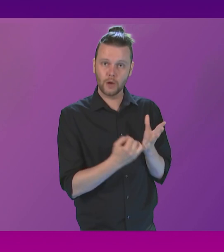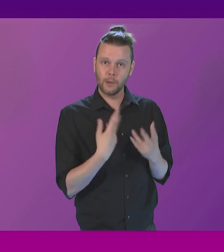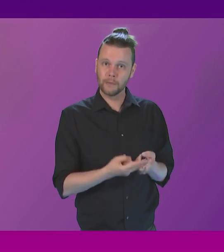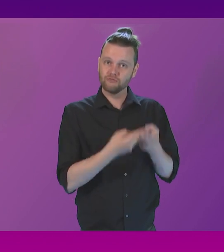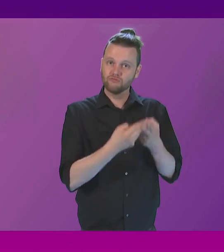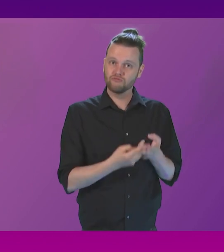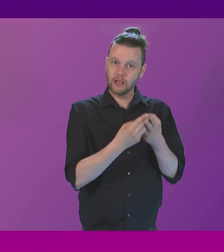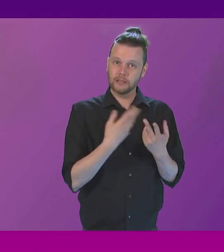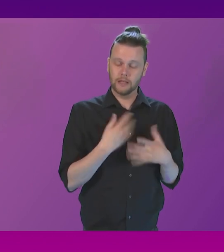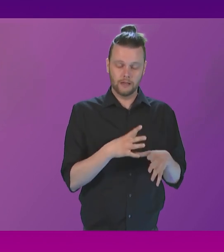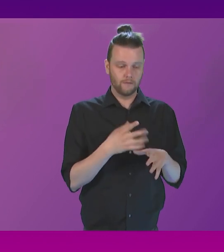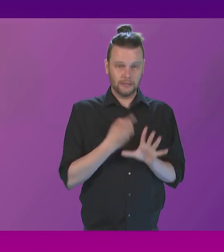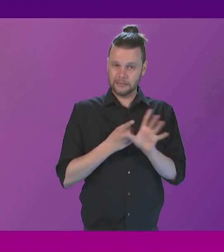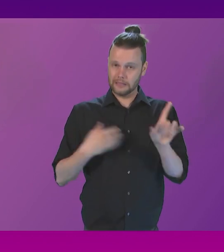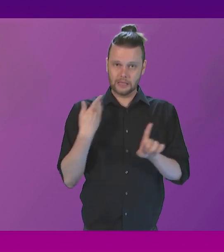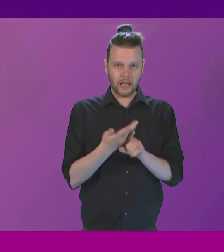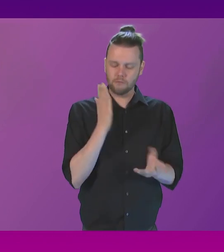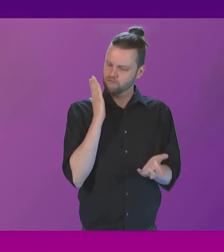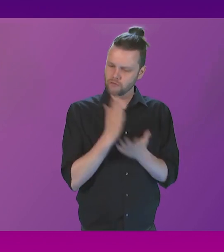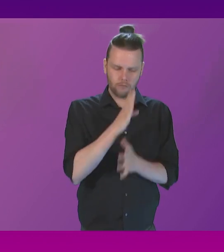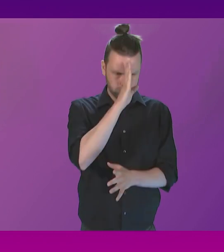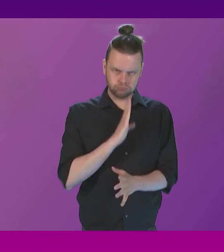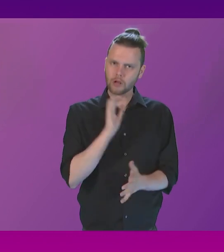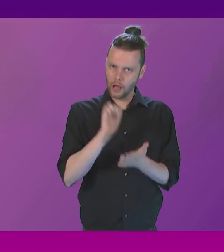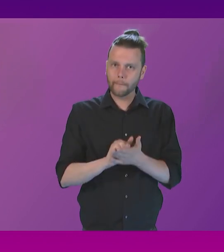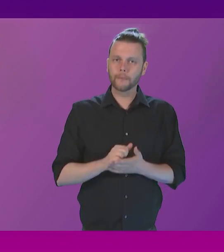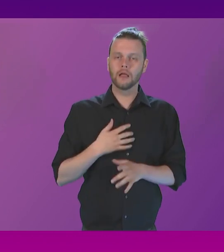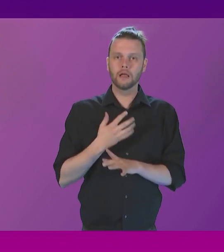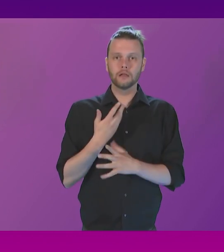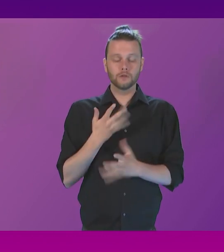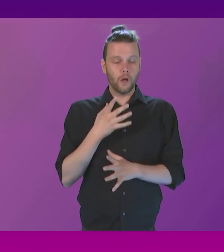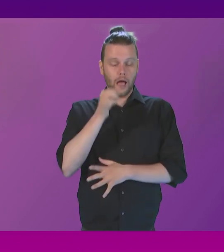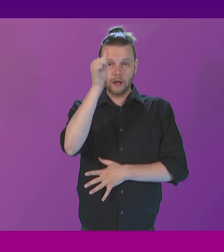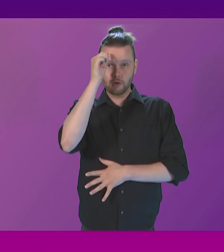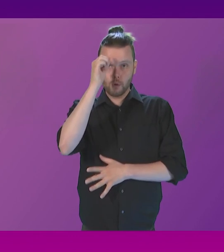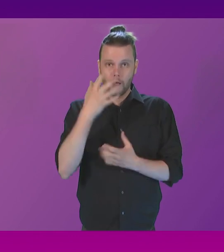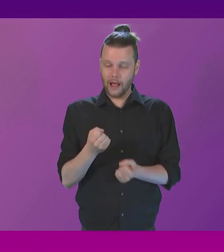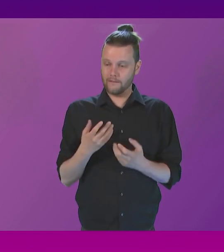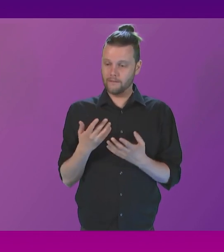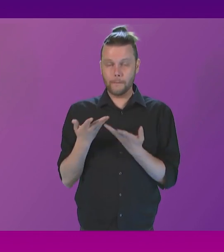raised for many years, extremely seriously. That is why a public inquiry is under way,